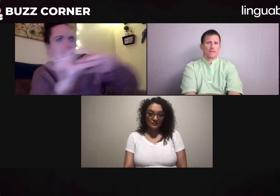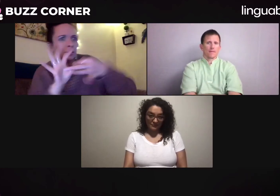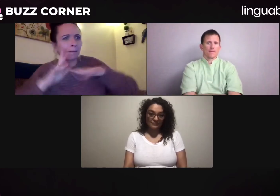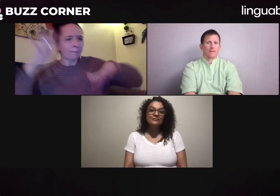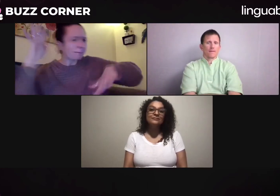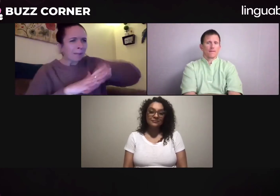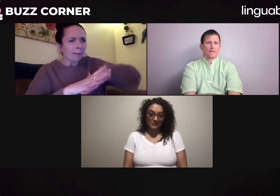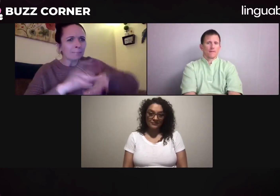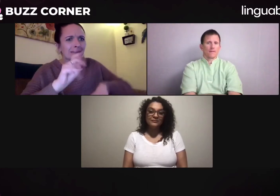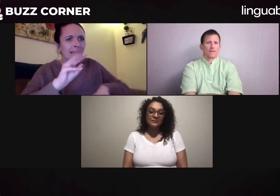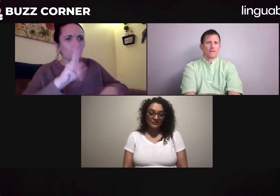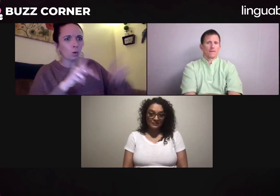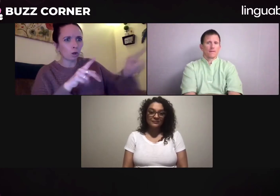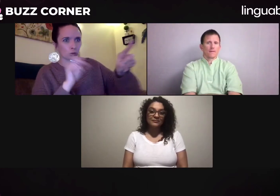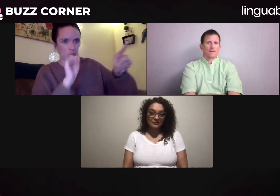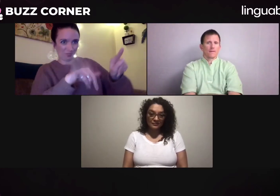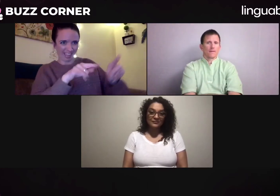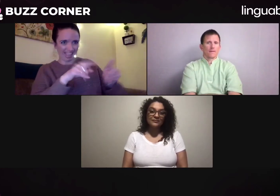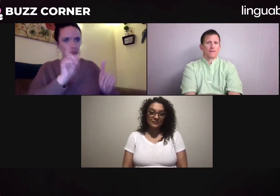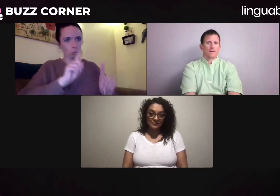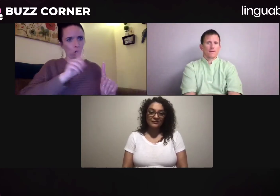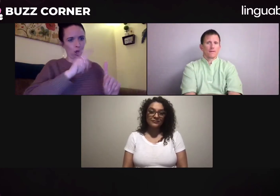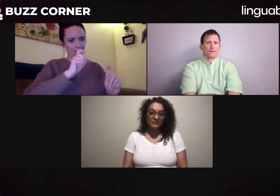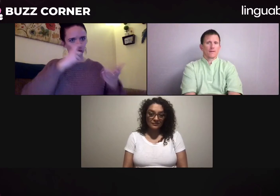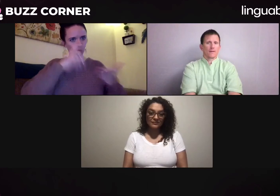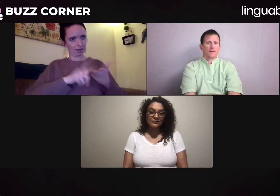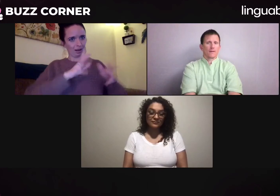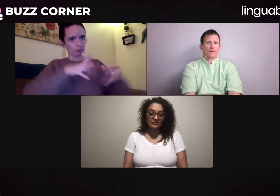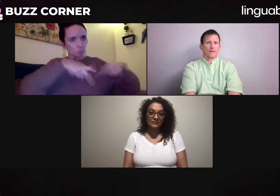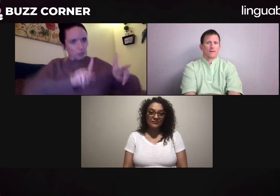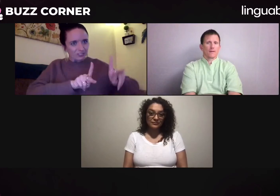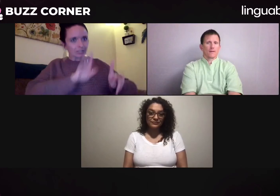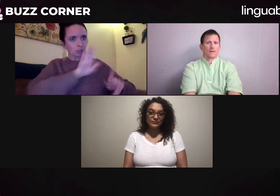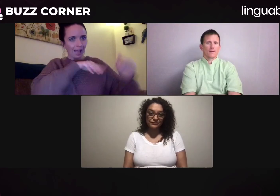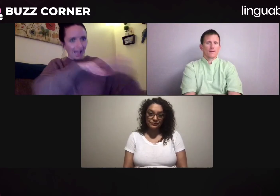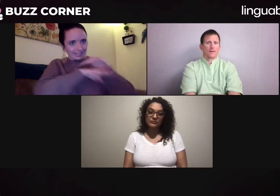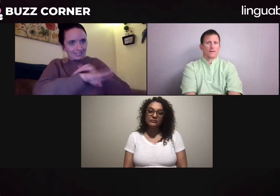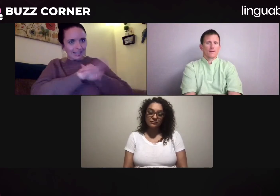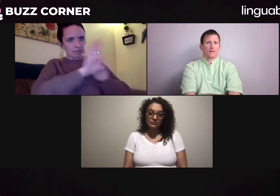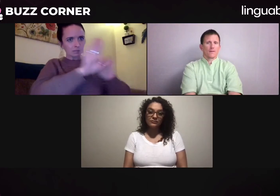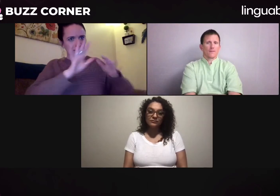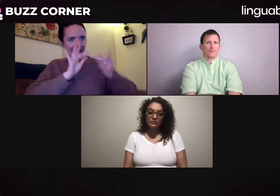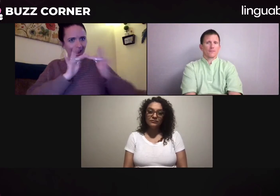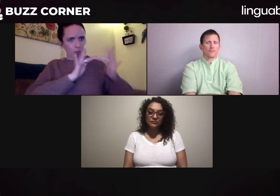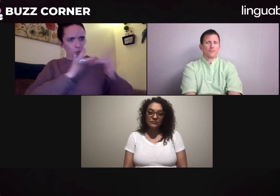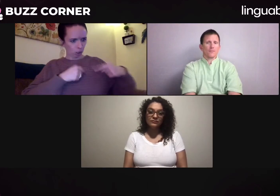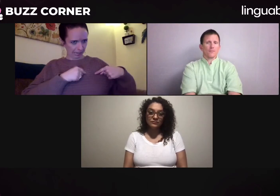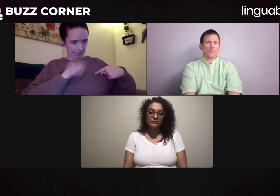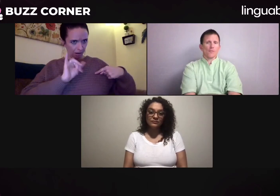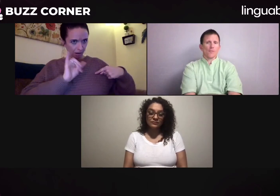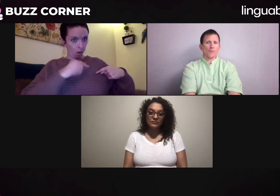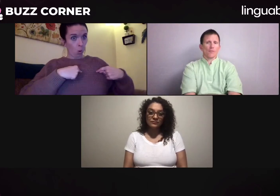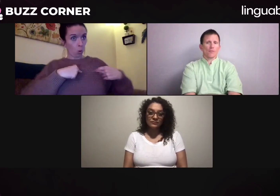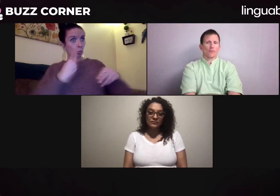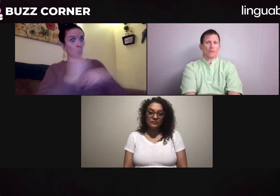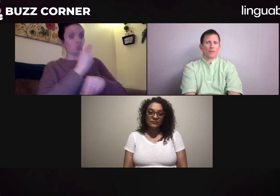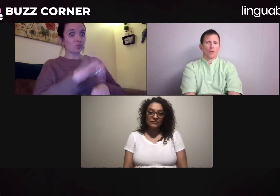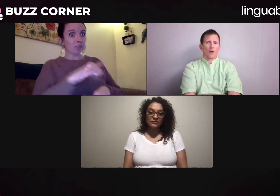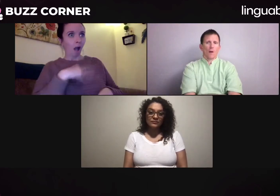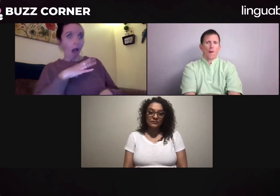because spoken language trumps in the minds of greater hearing society.